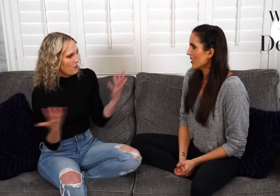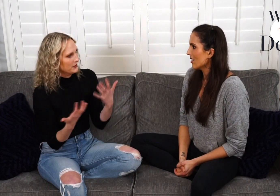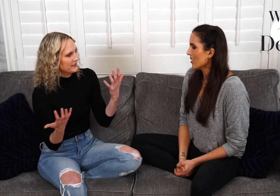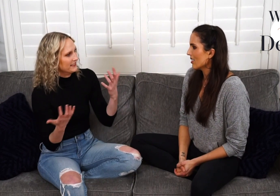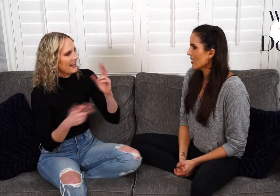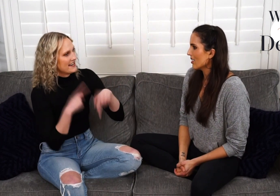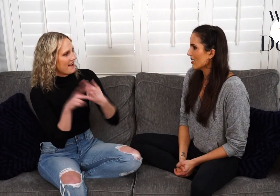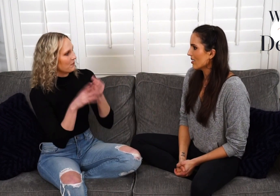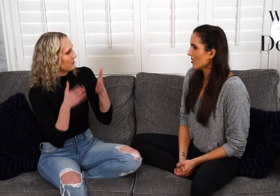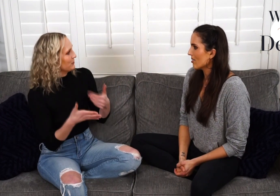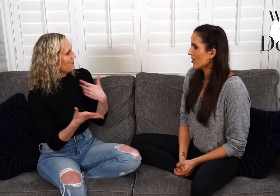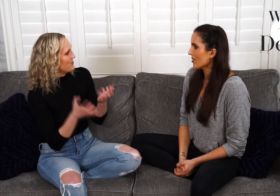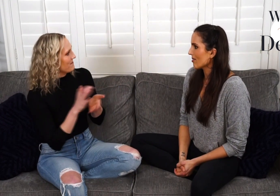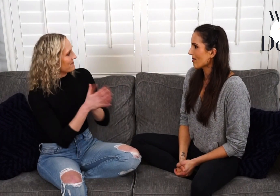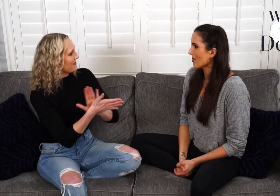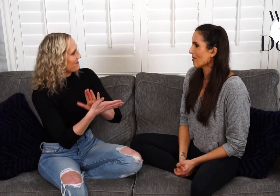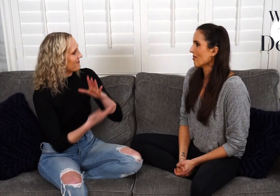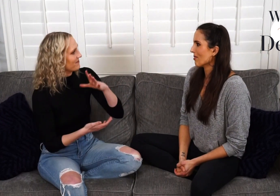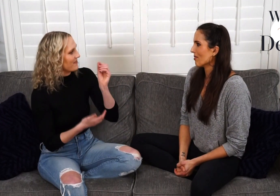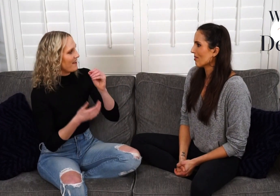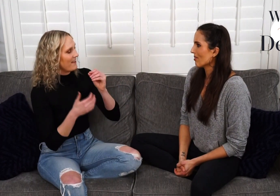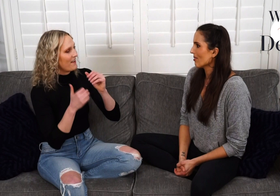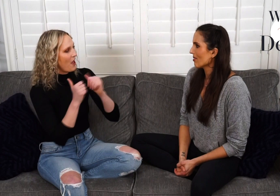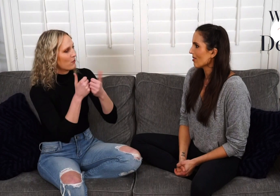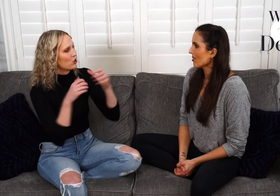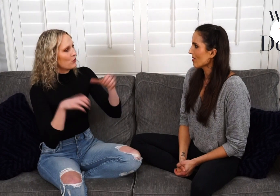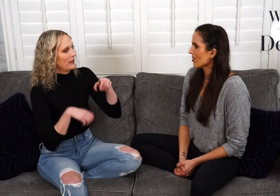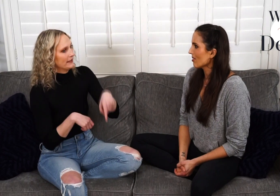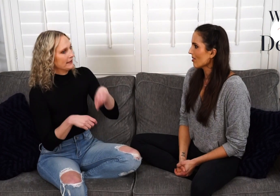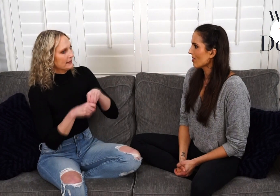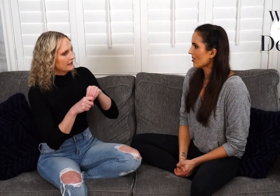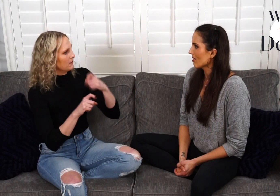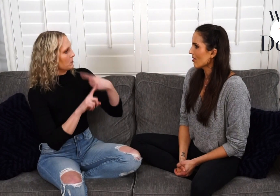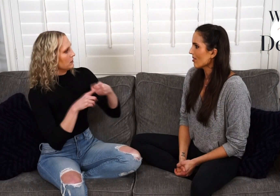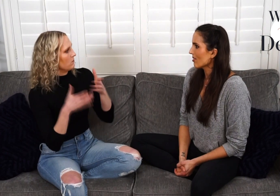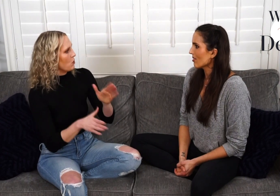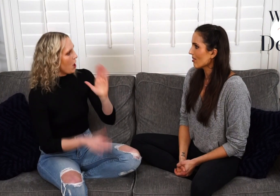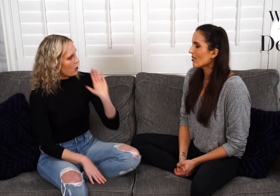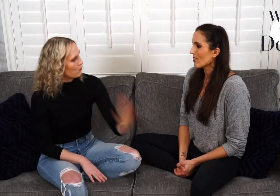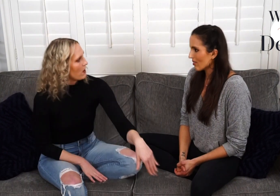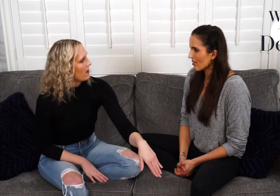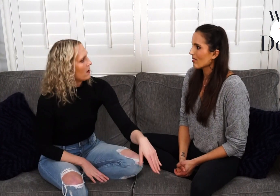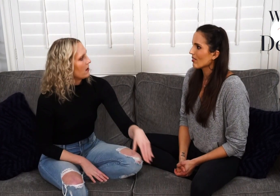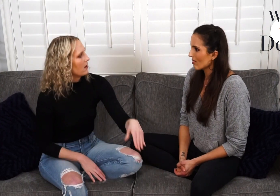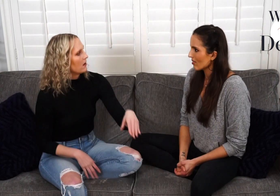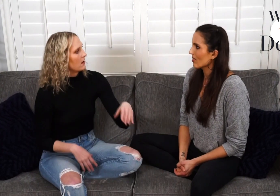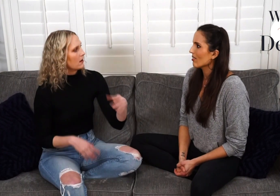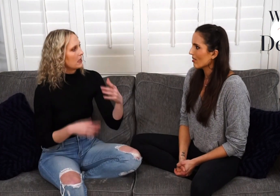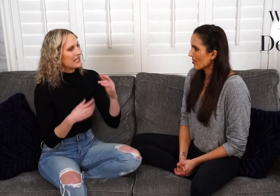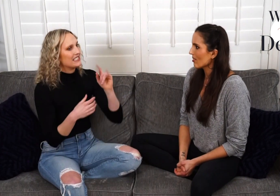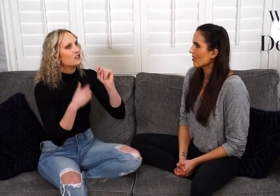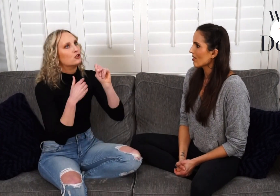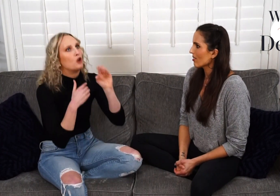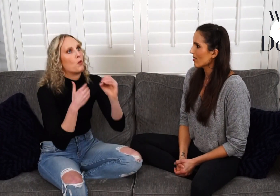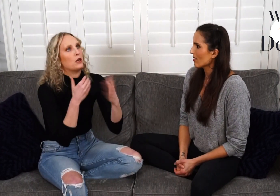what kind of person I want to become and how to do this in a positive way the entire time. It is